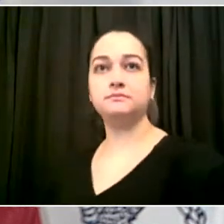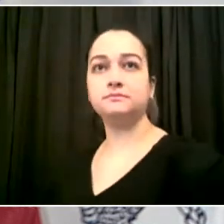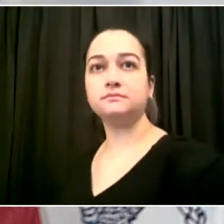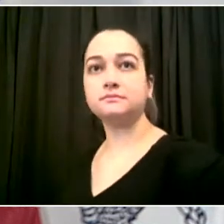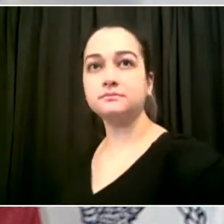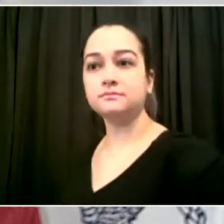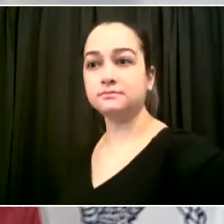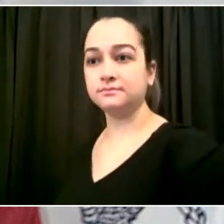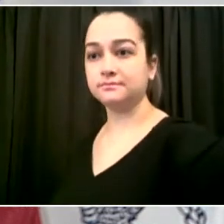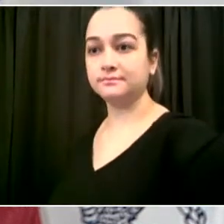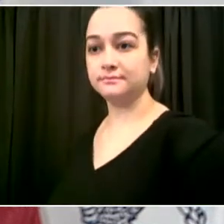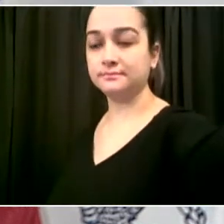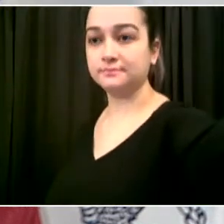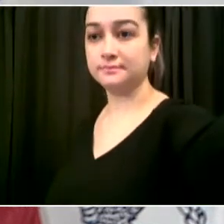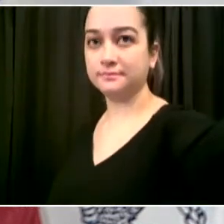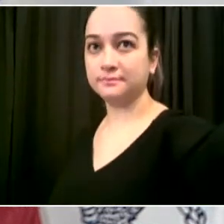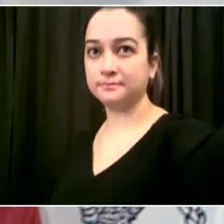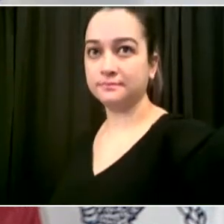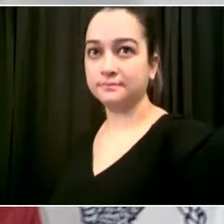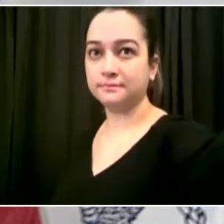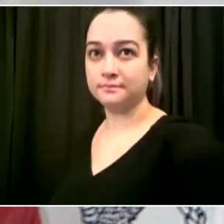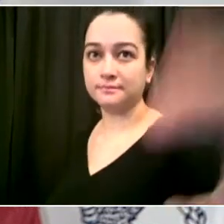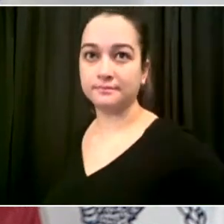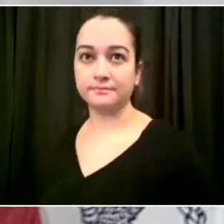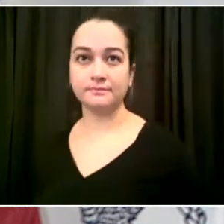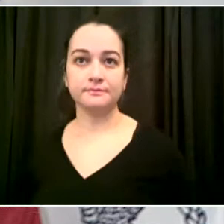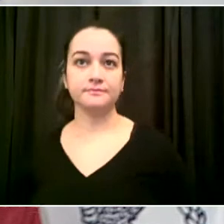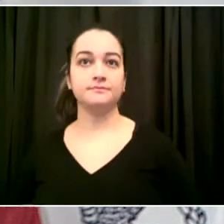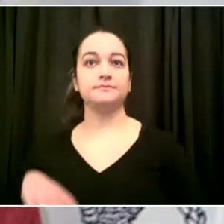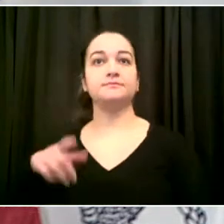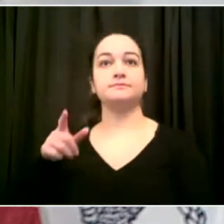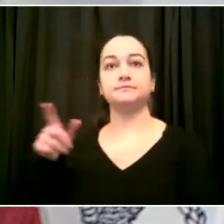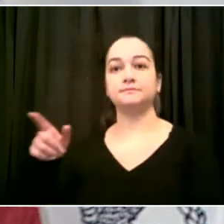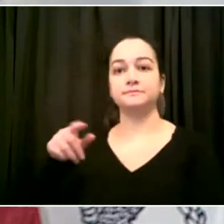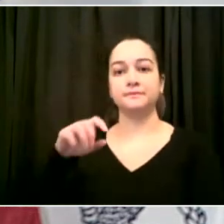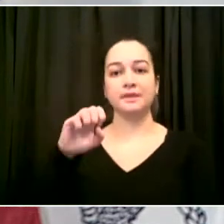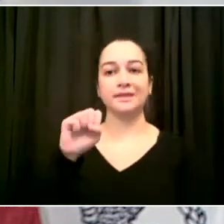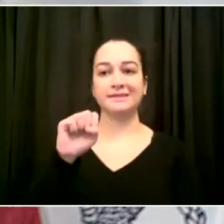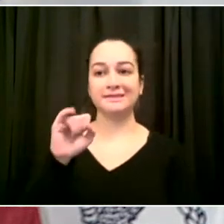GO AHEAD. Reporter: